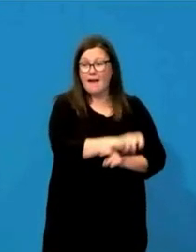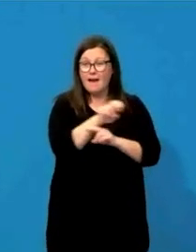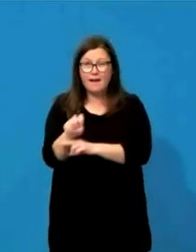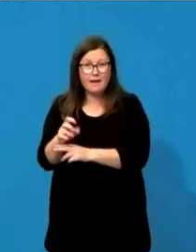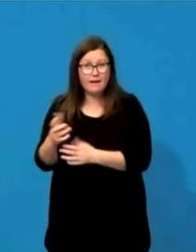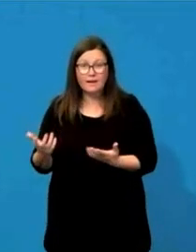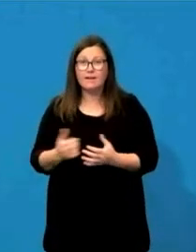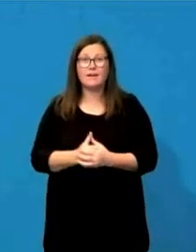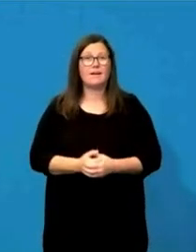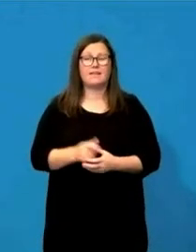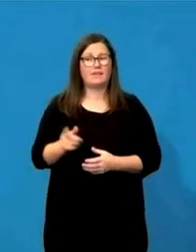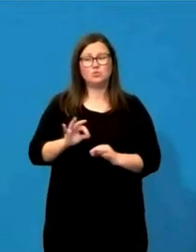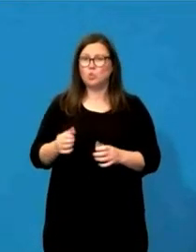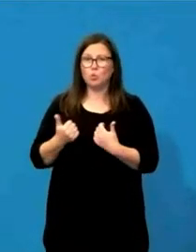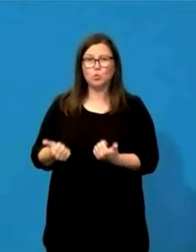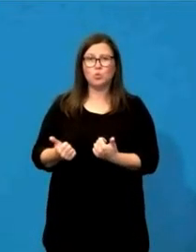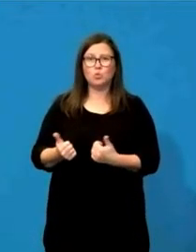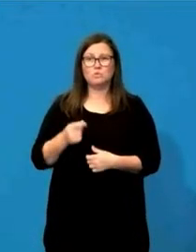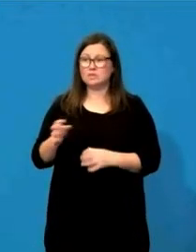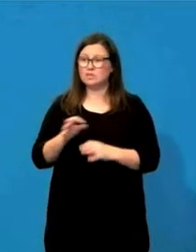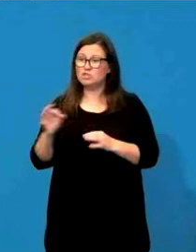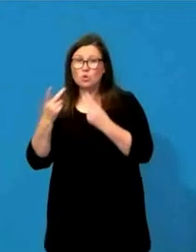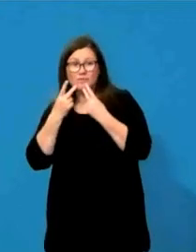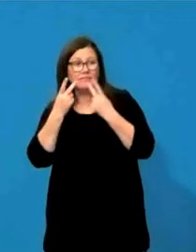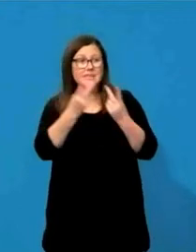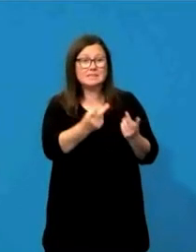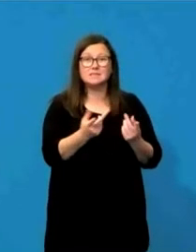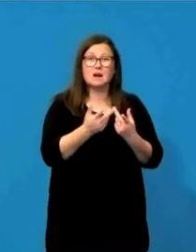visit family in other towns. She's always remains in Fitzroy.